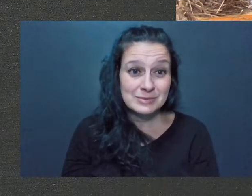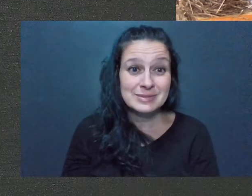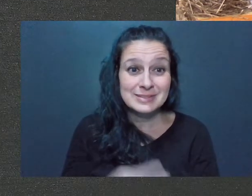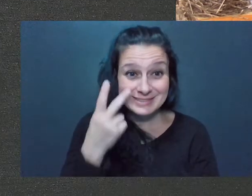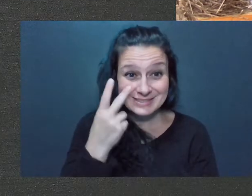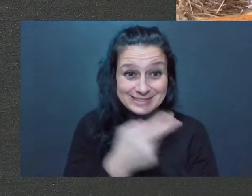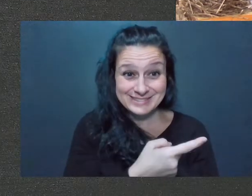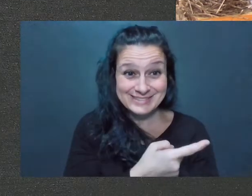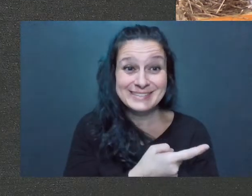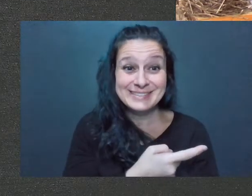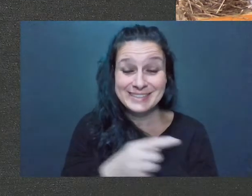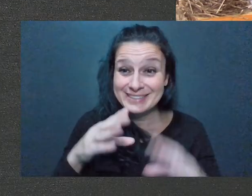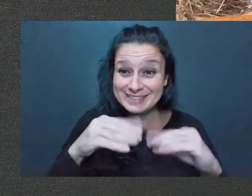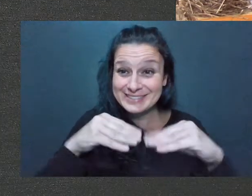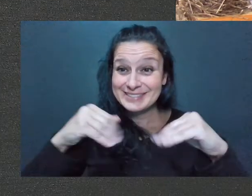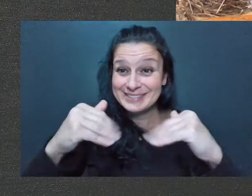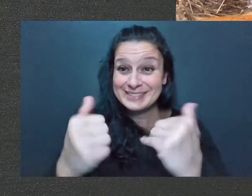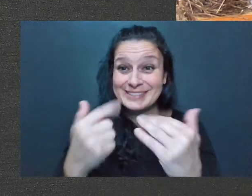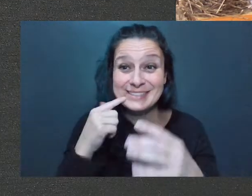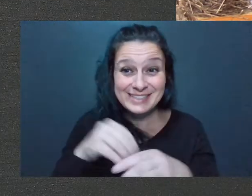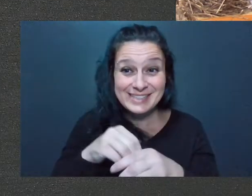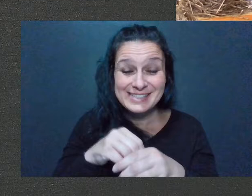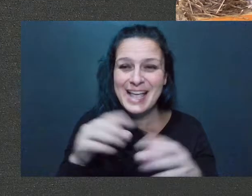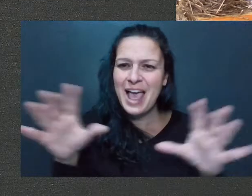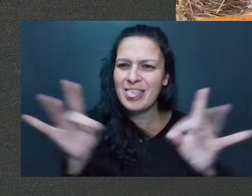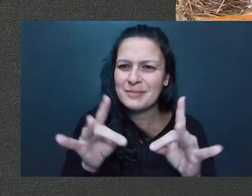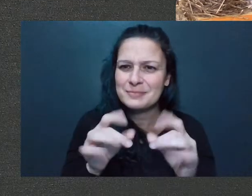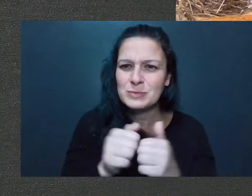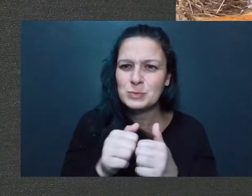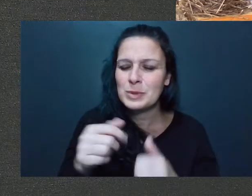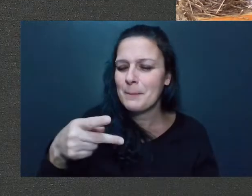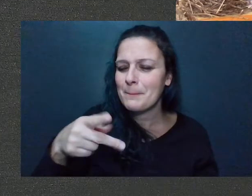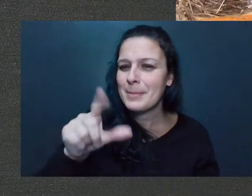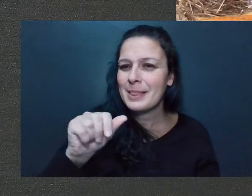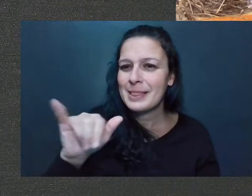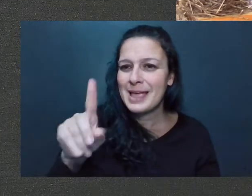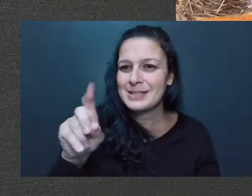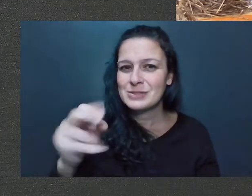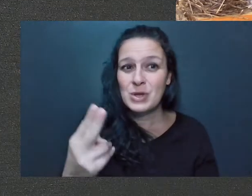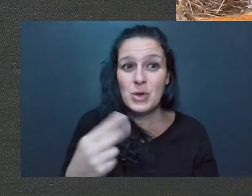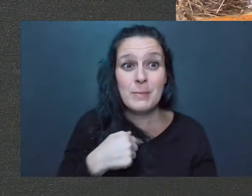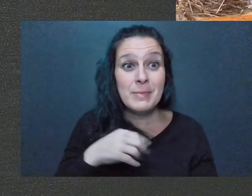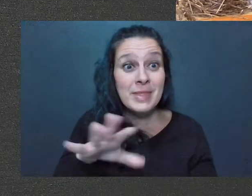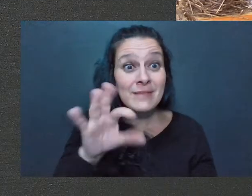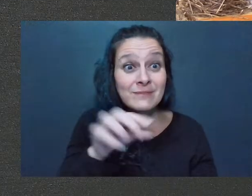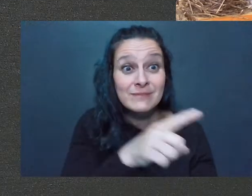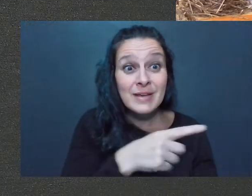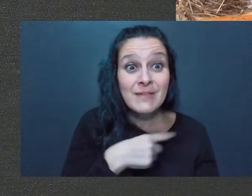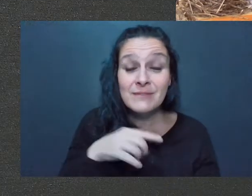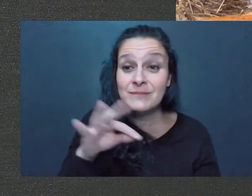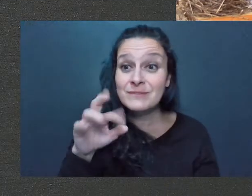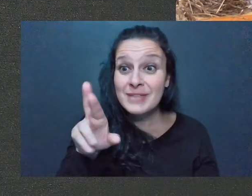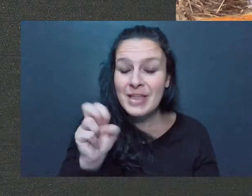See it sticking in there? It's sticking to the Play-Doh. Isn't that great? But then I thought, I found these feathers